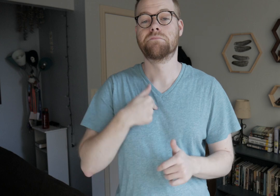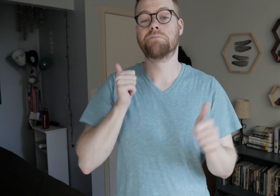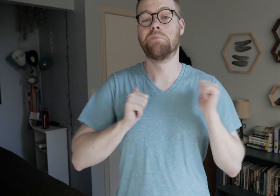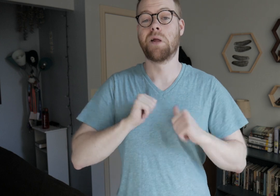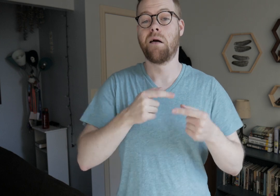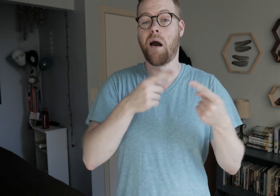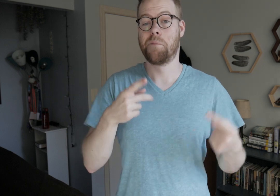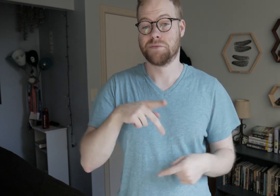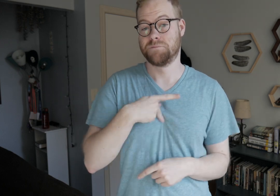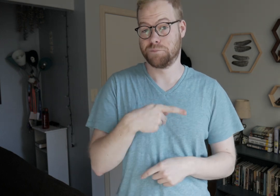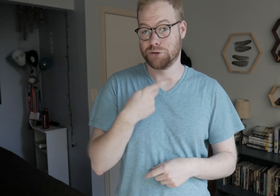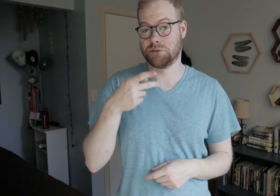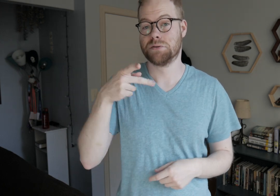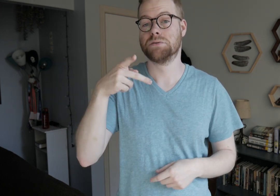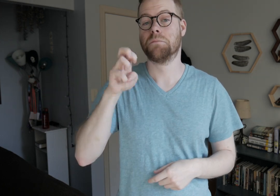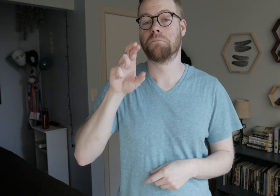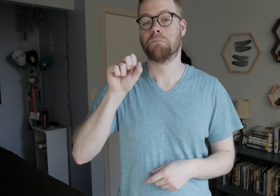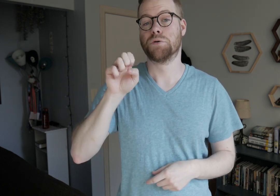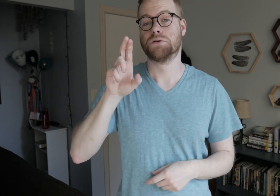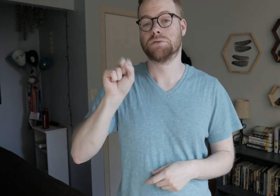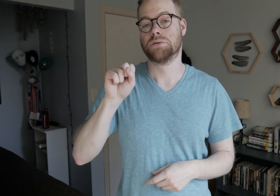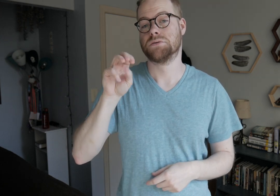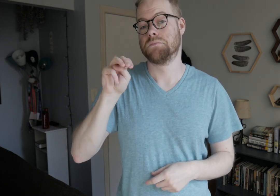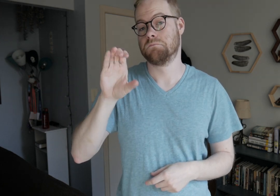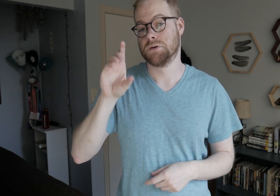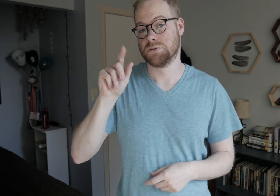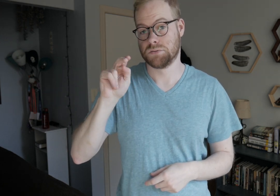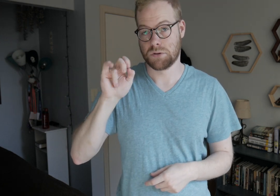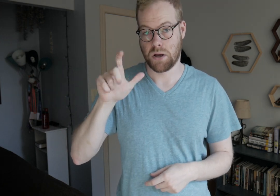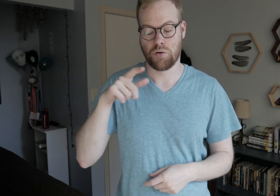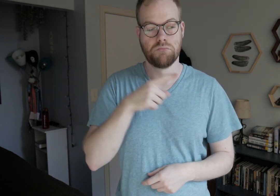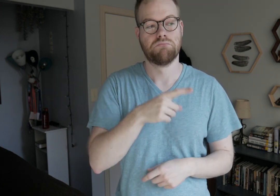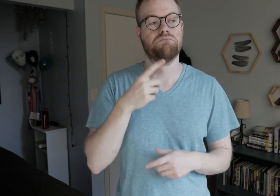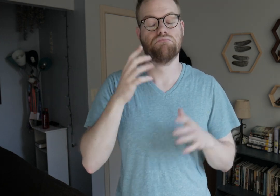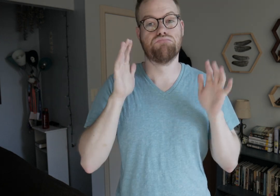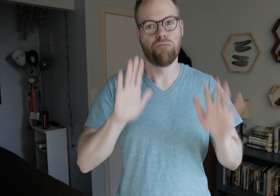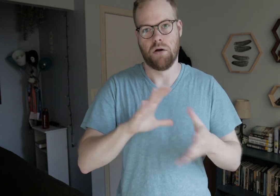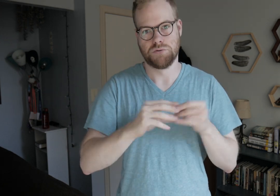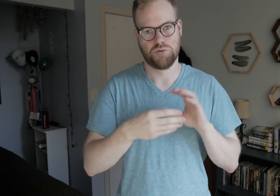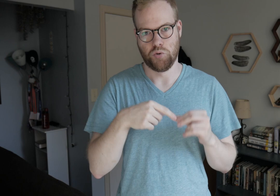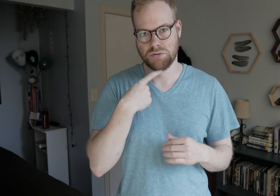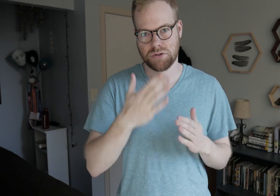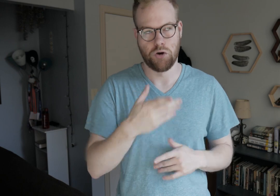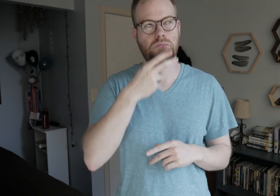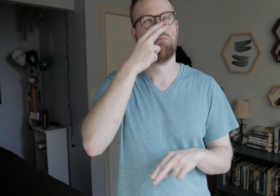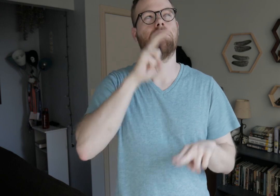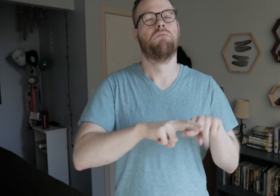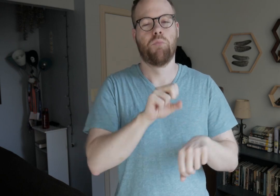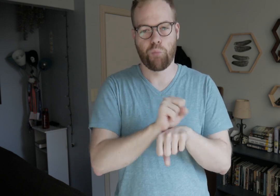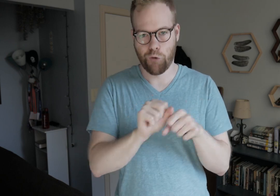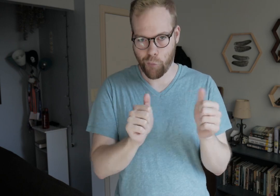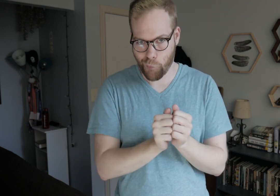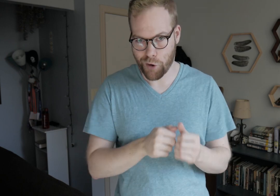I played opposite of Perseus McDaniel, who is a great storyteller and a blast to work with!